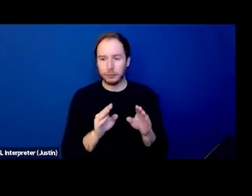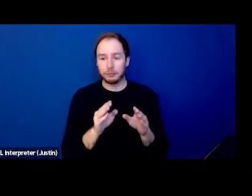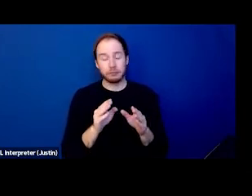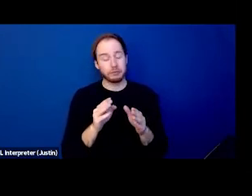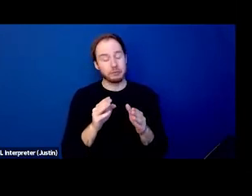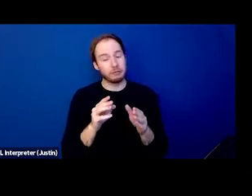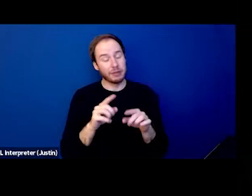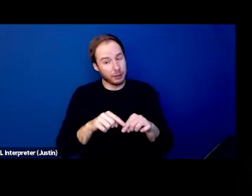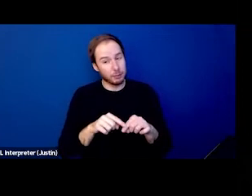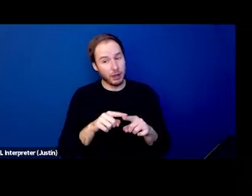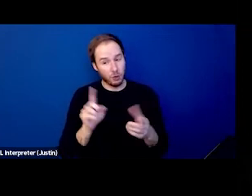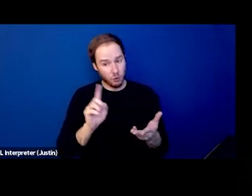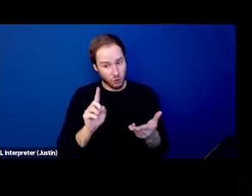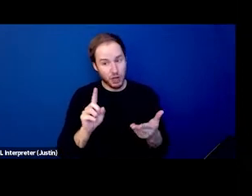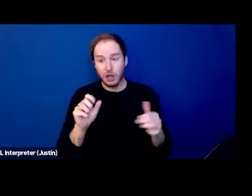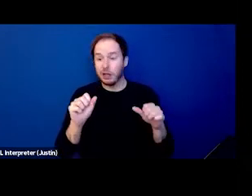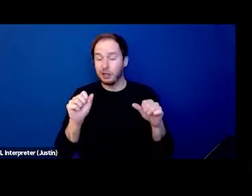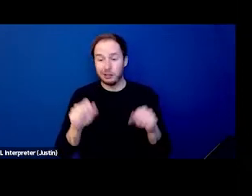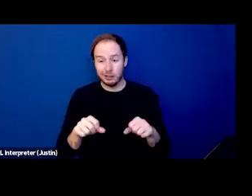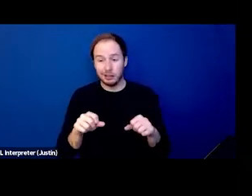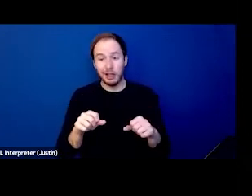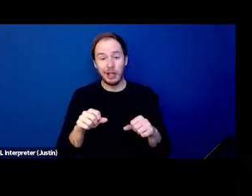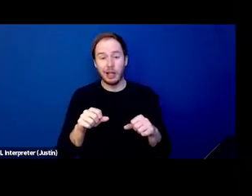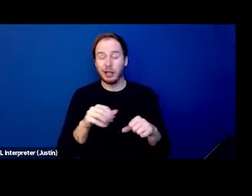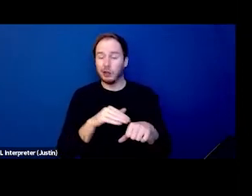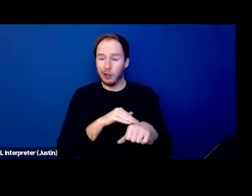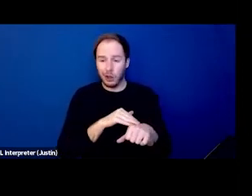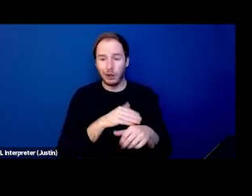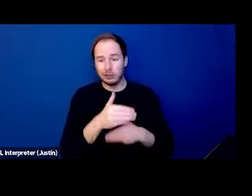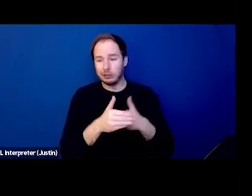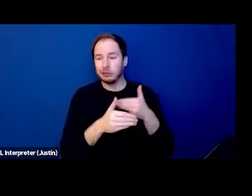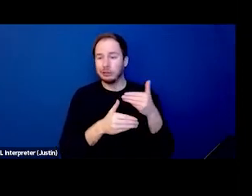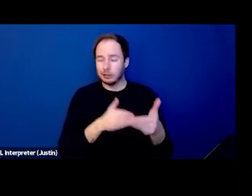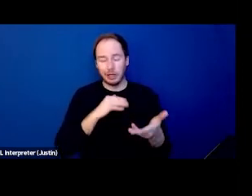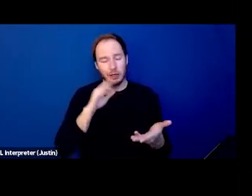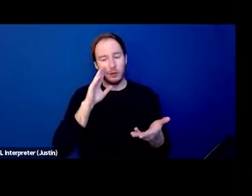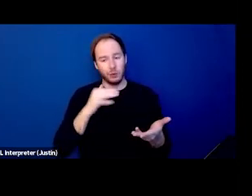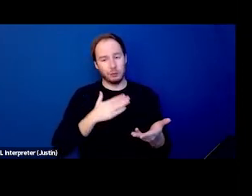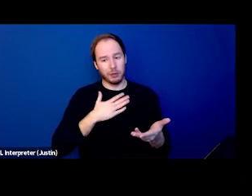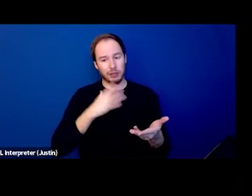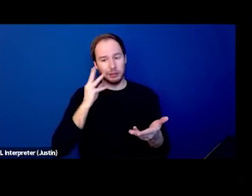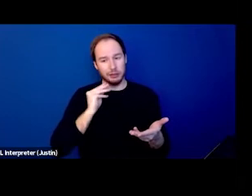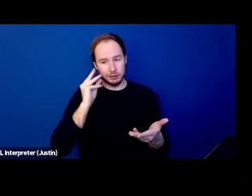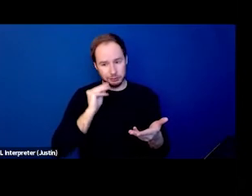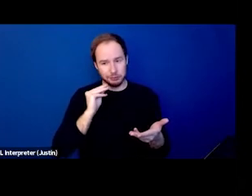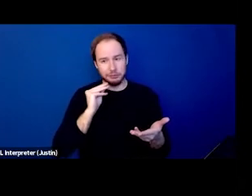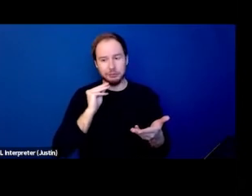Depending on where you are, things can move a little slower. I know that from my work working in DC,